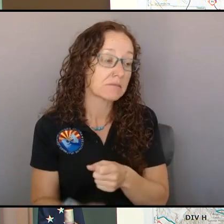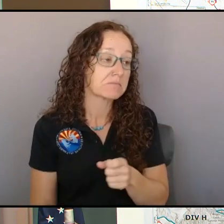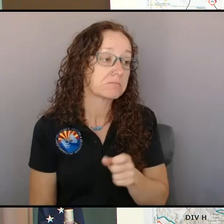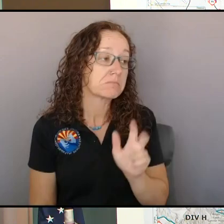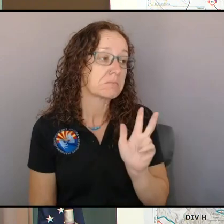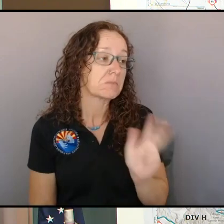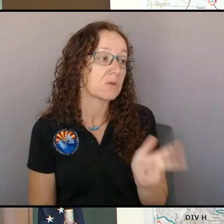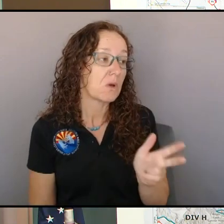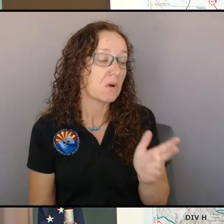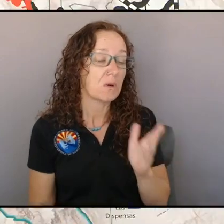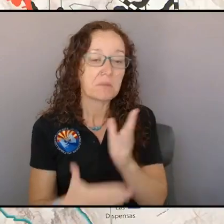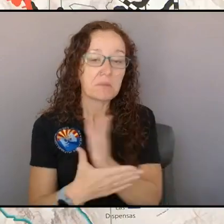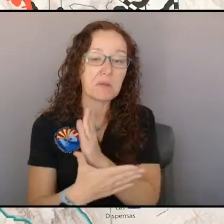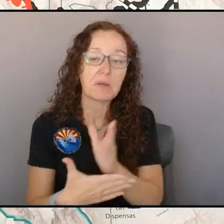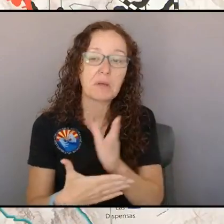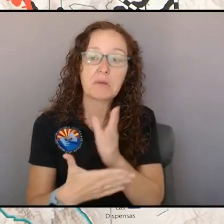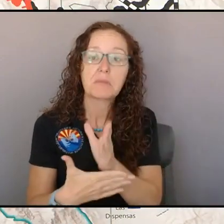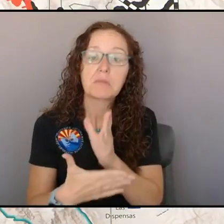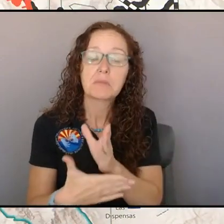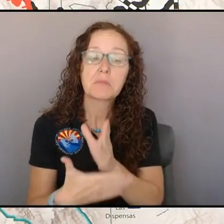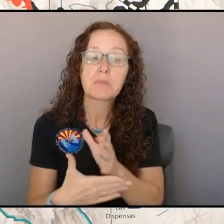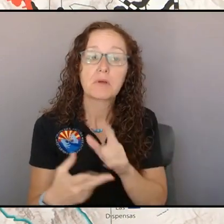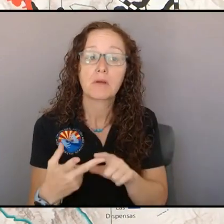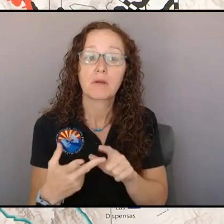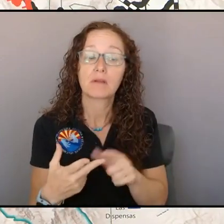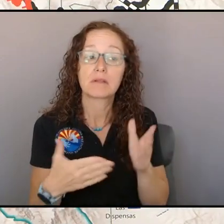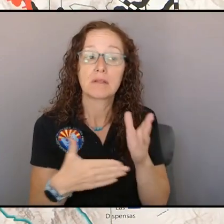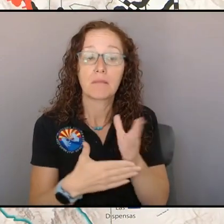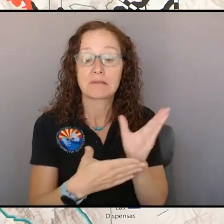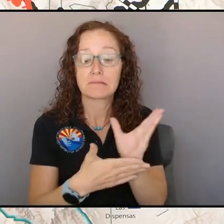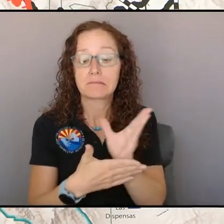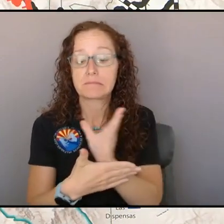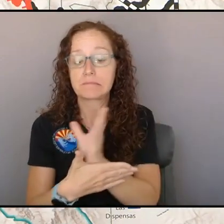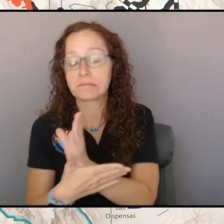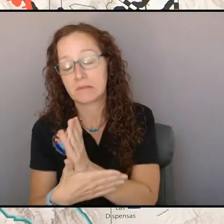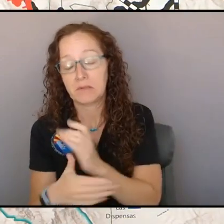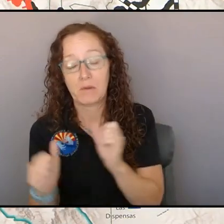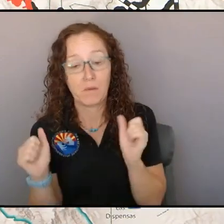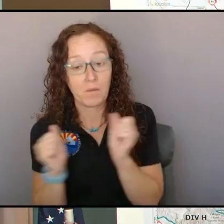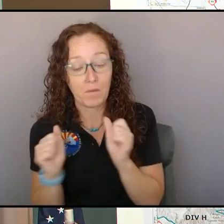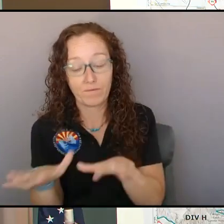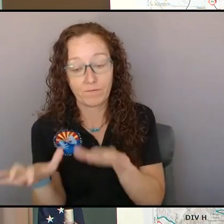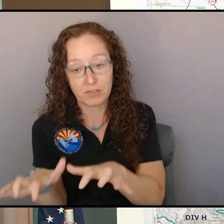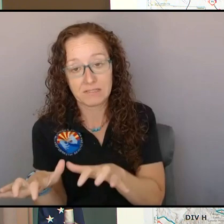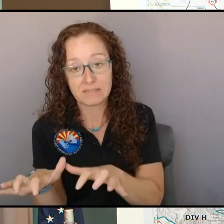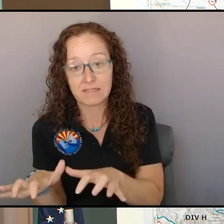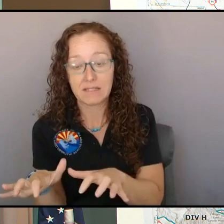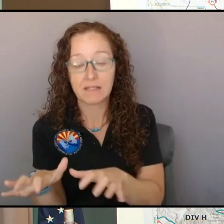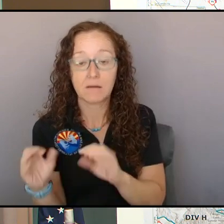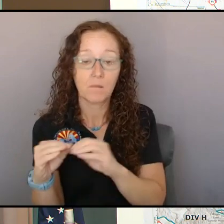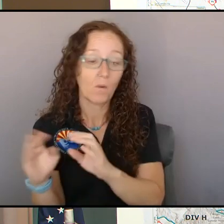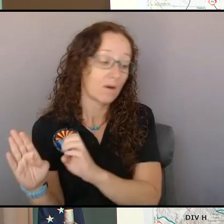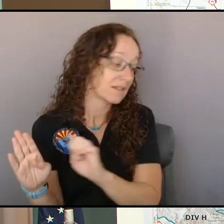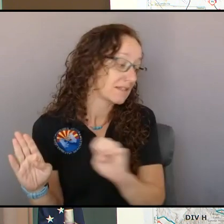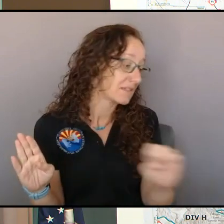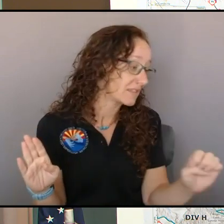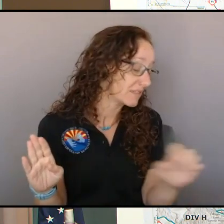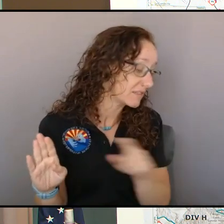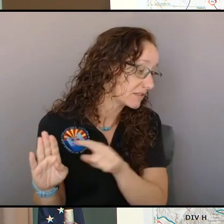freezing. The further out we get out east down in this area. We saw a little bit more into the upper 30s and into the